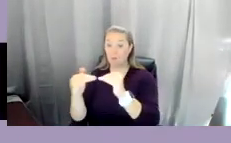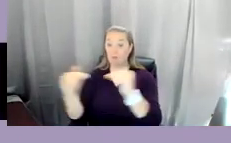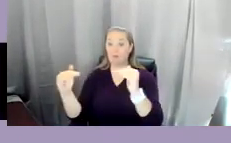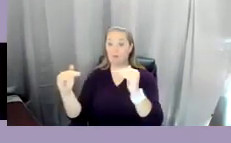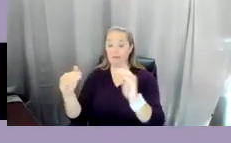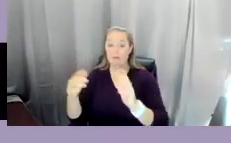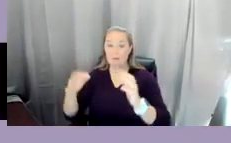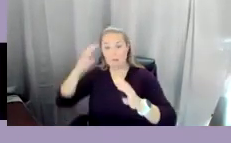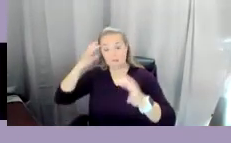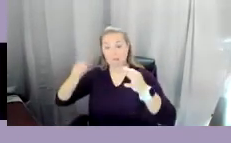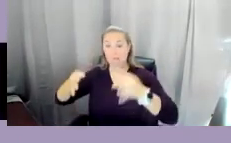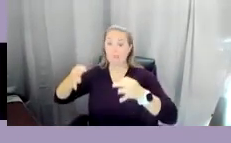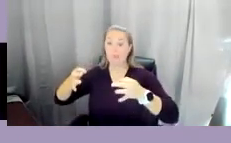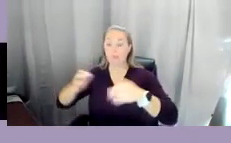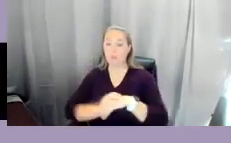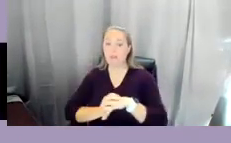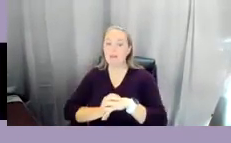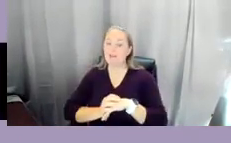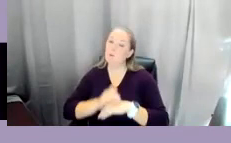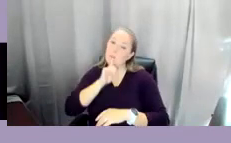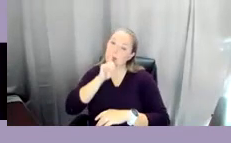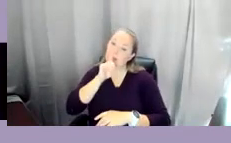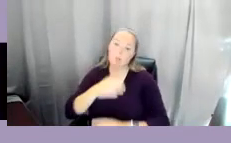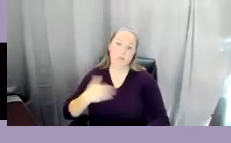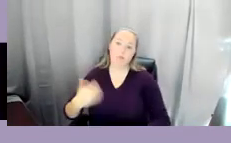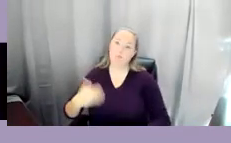SLIDE, PLEASE.